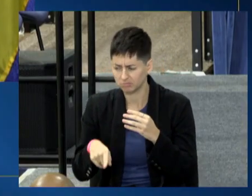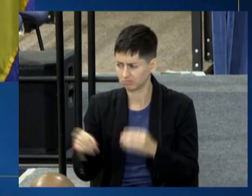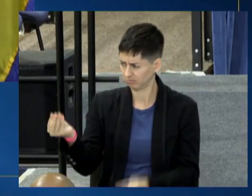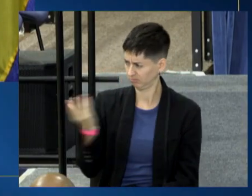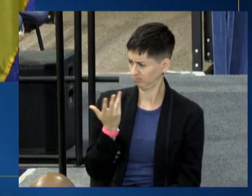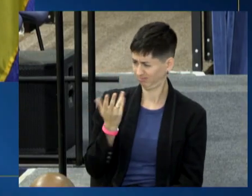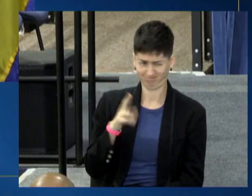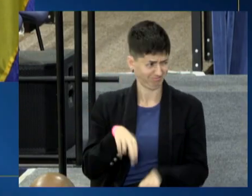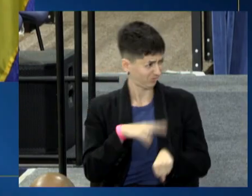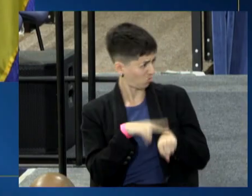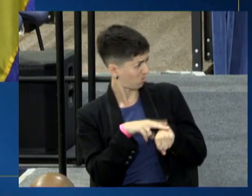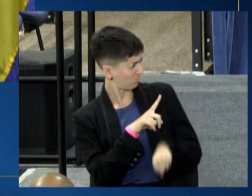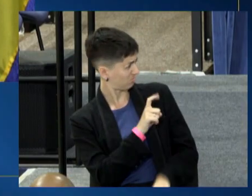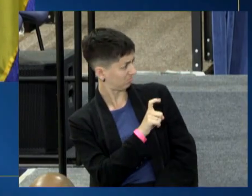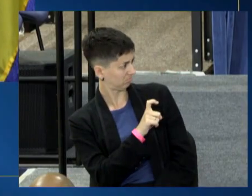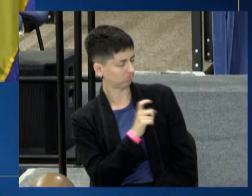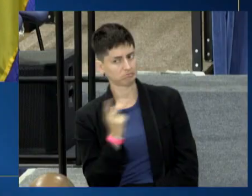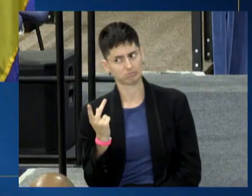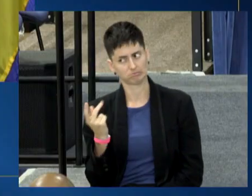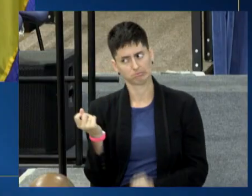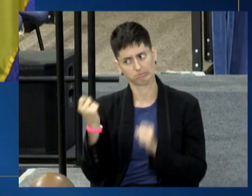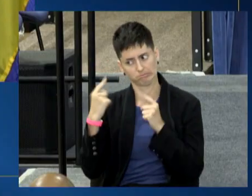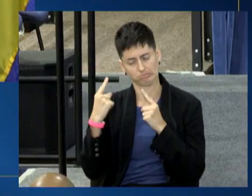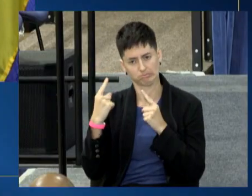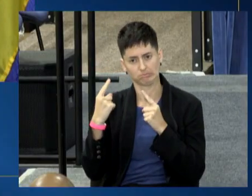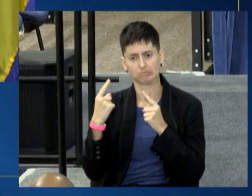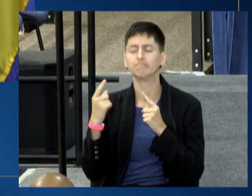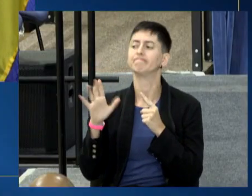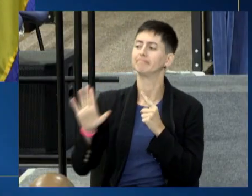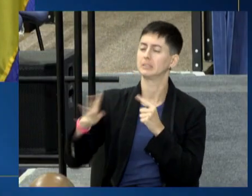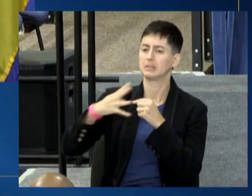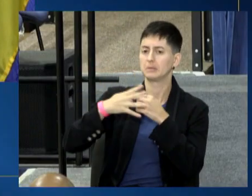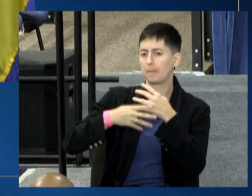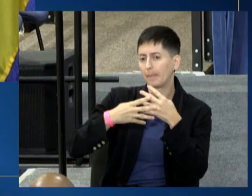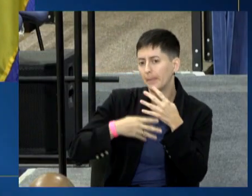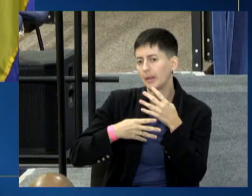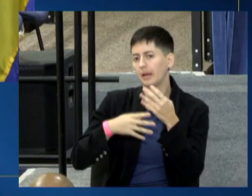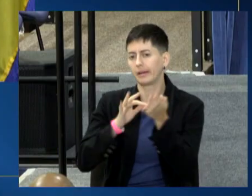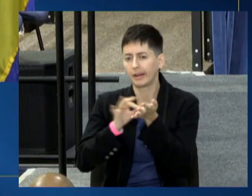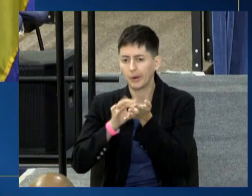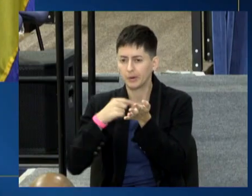concerned that there were some suspicious cells there. There's a type of leukemia,